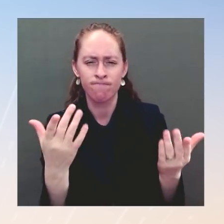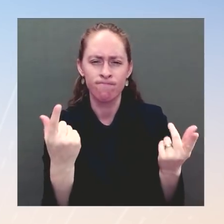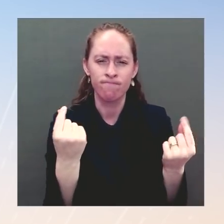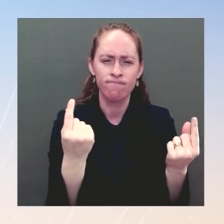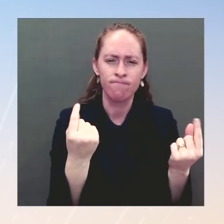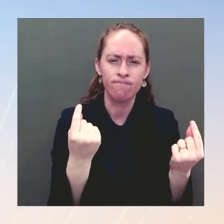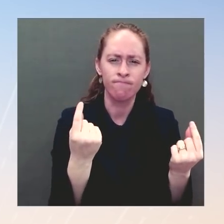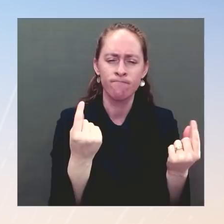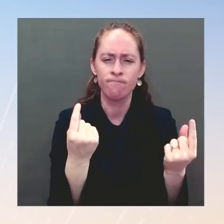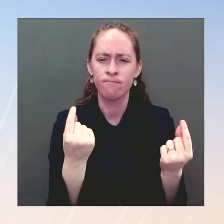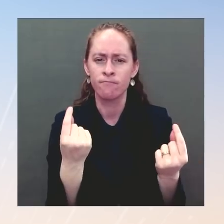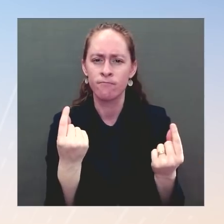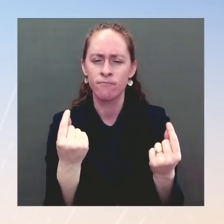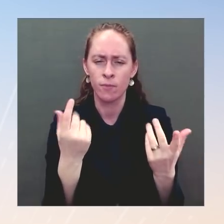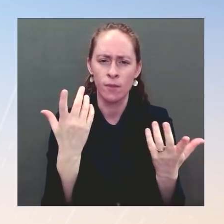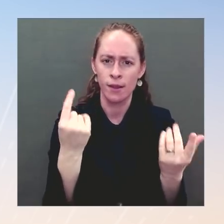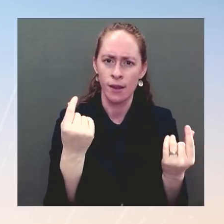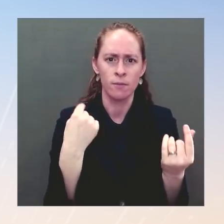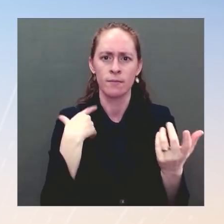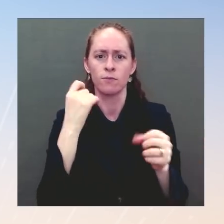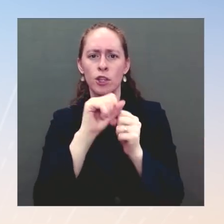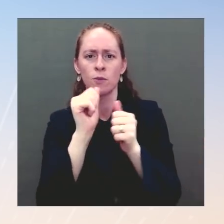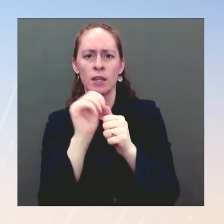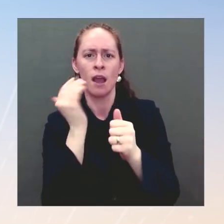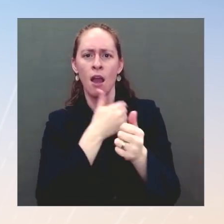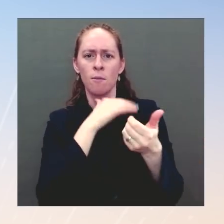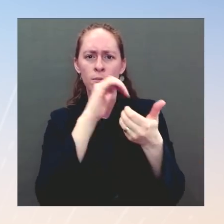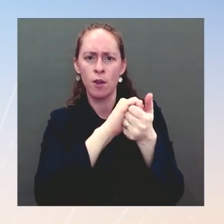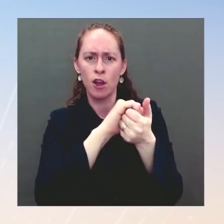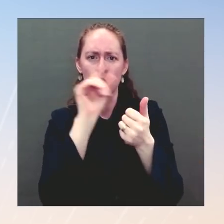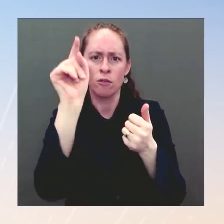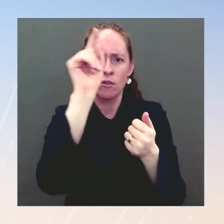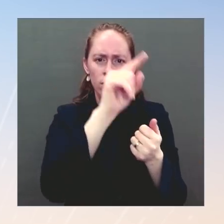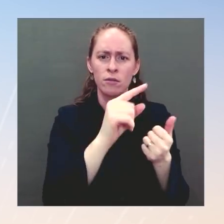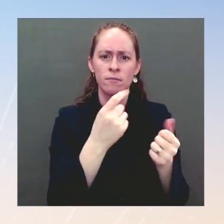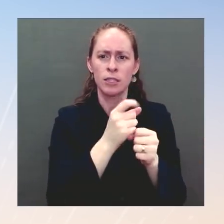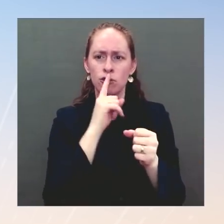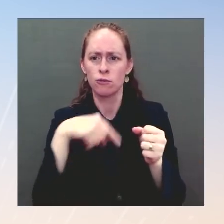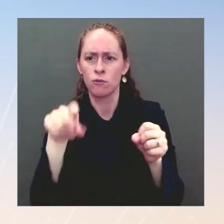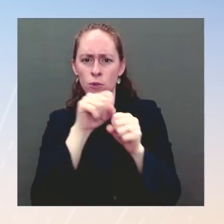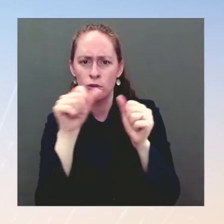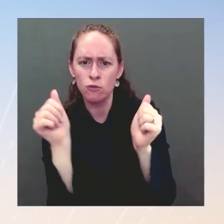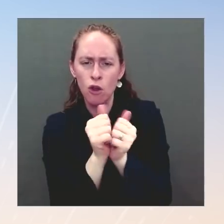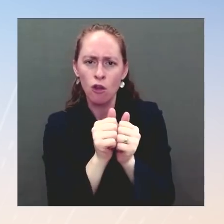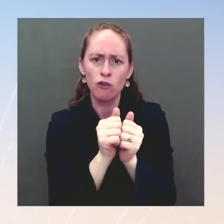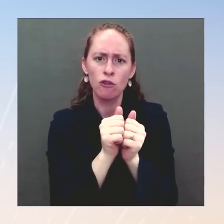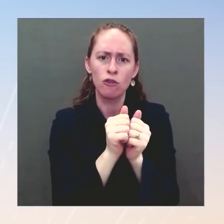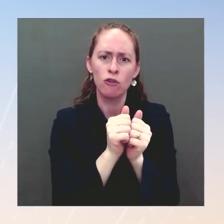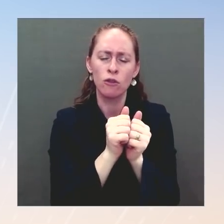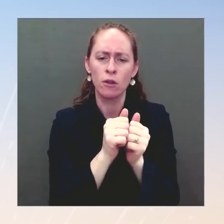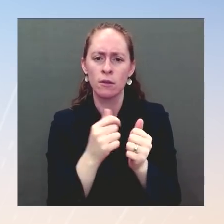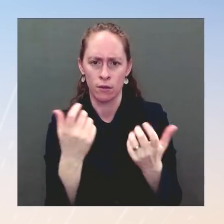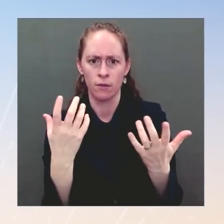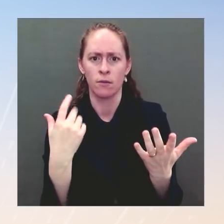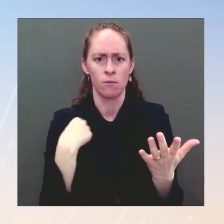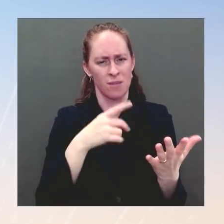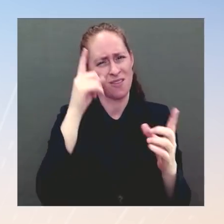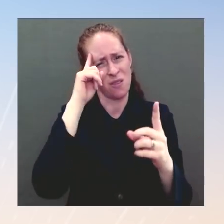to minimize the impact on the global energy market. So that's what we're working on. We're working on minimizing that,